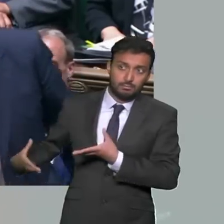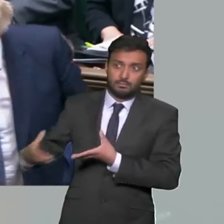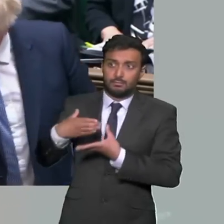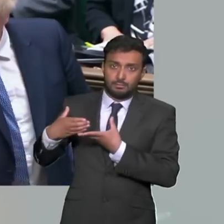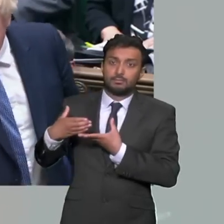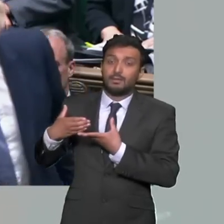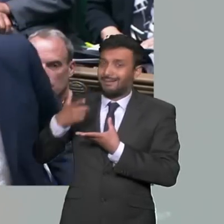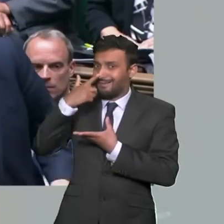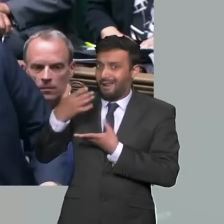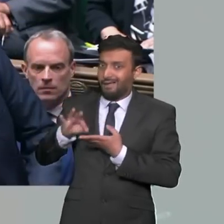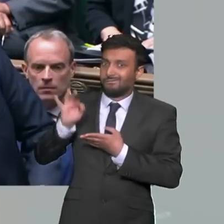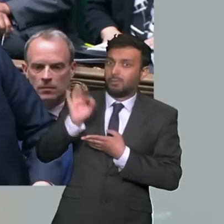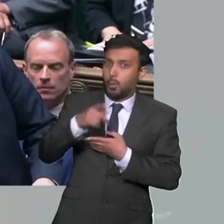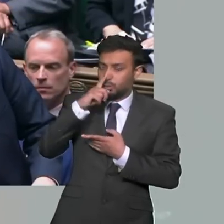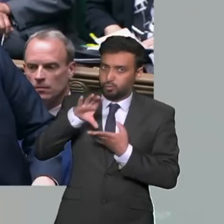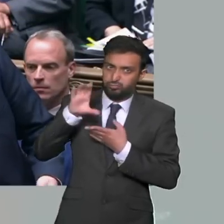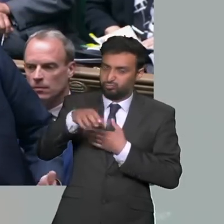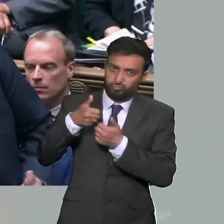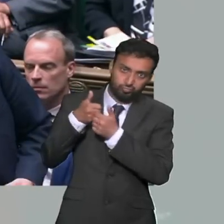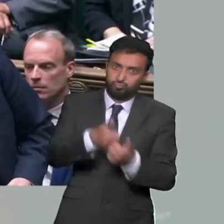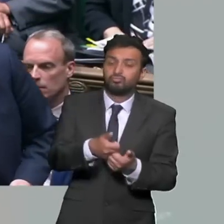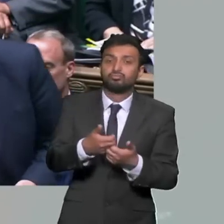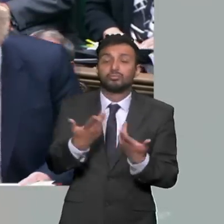It would not have been possible if we had listened to the Labour party during covid.